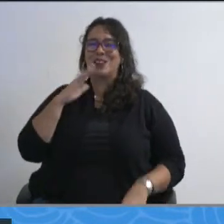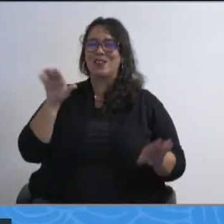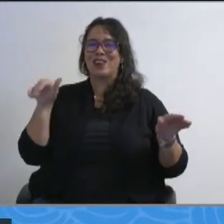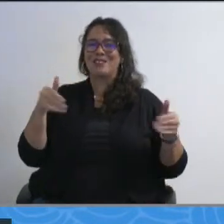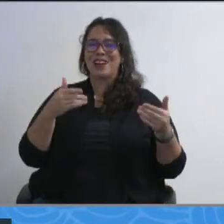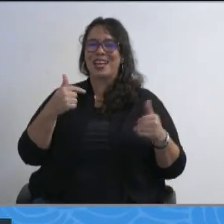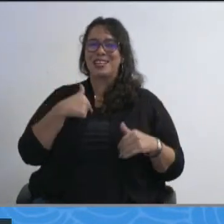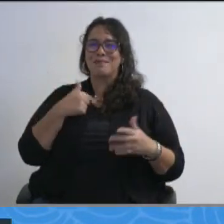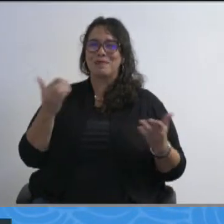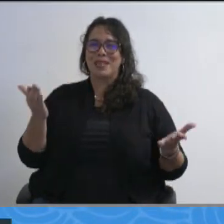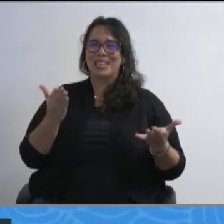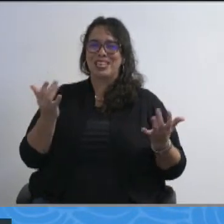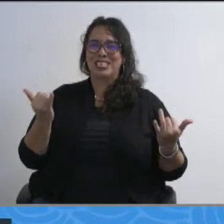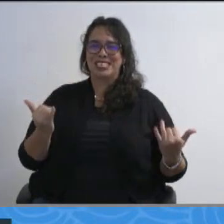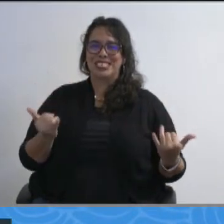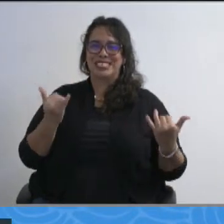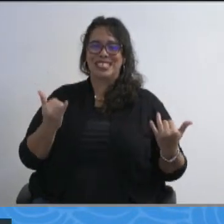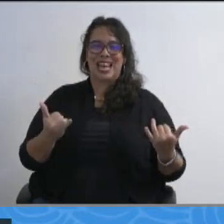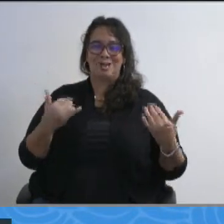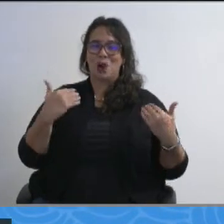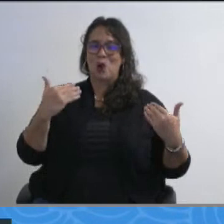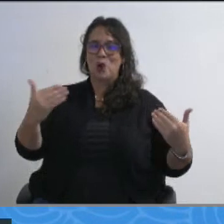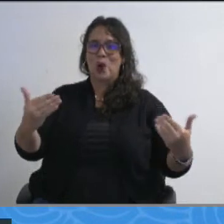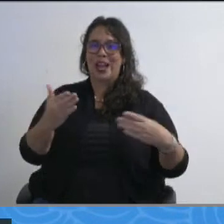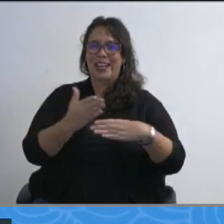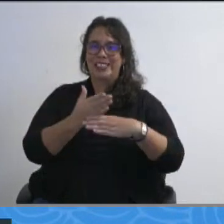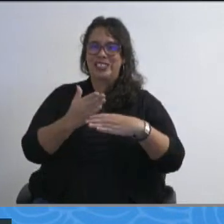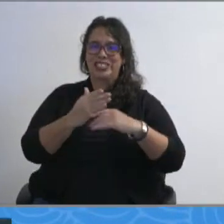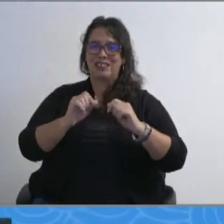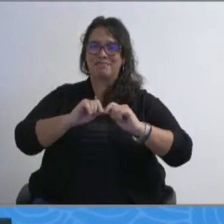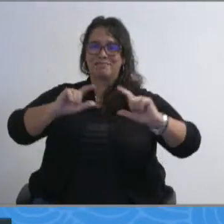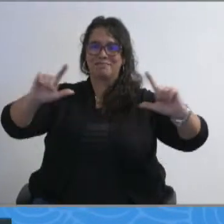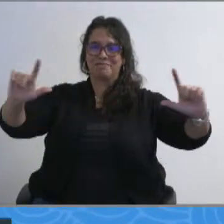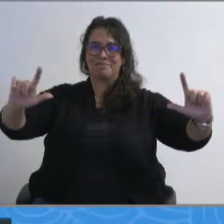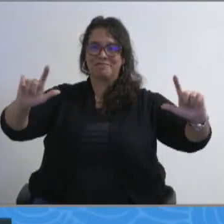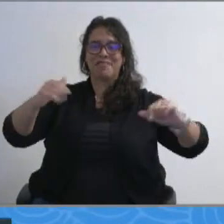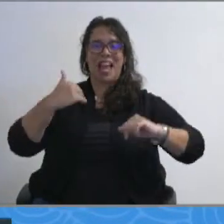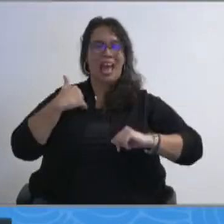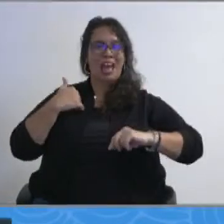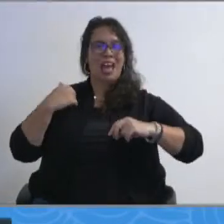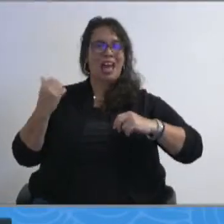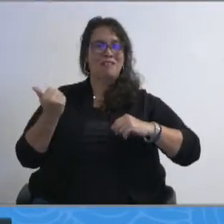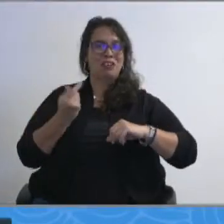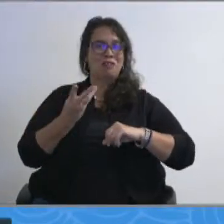Let me go ahead and share my screen there. I do have a few slides for everybody.